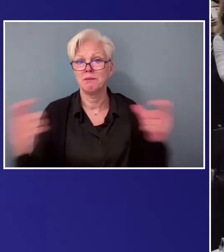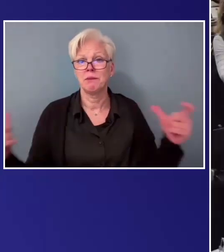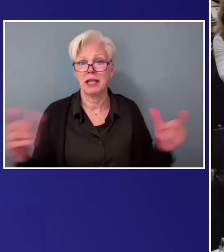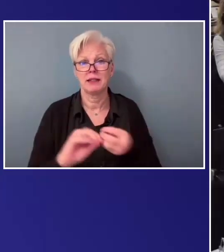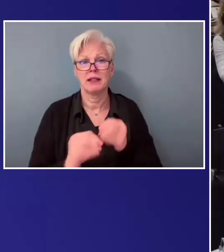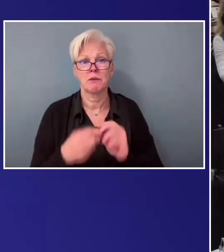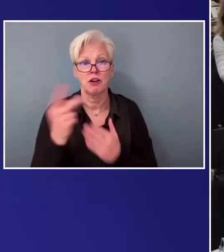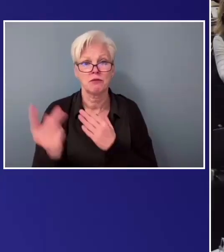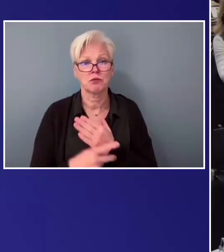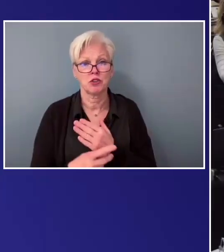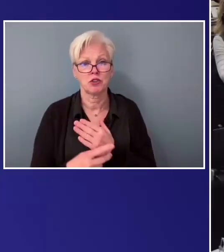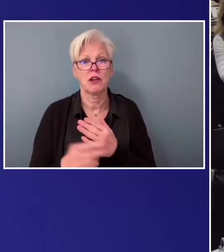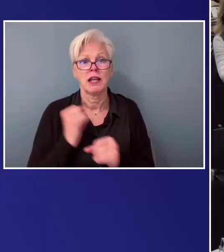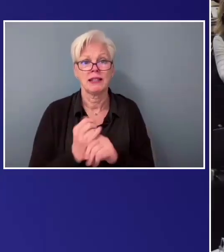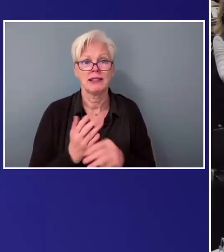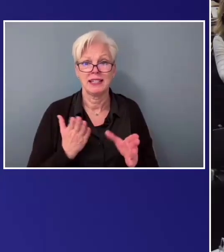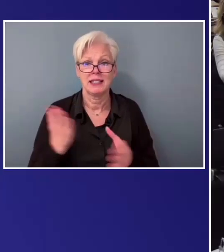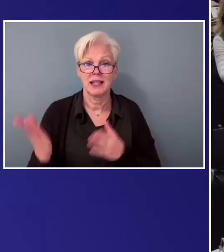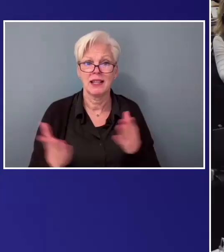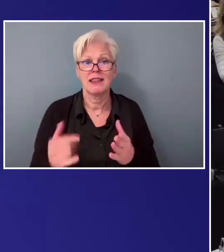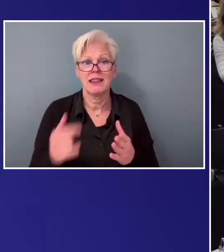that institutions offer that would be left out of this.